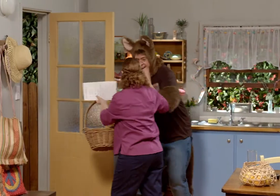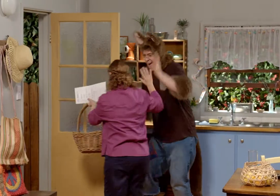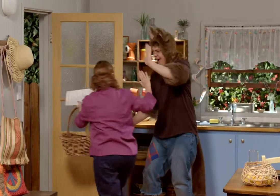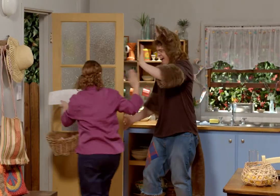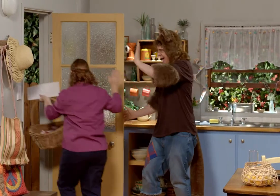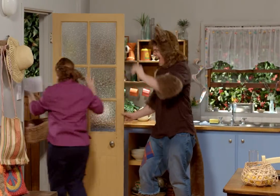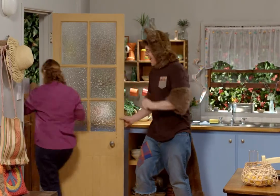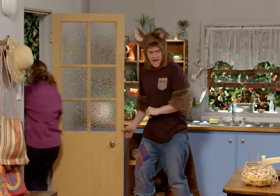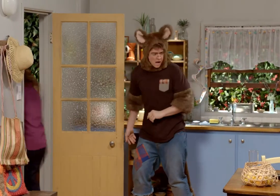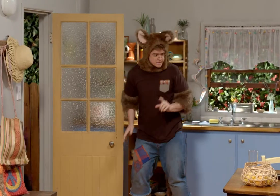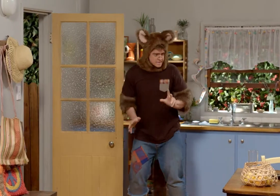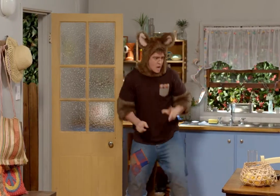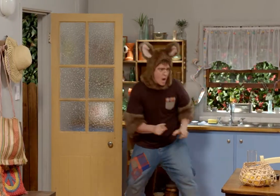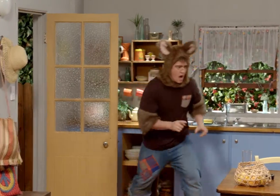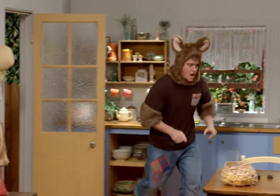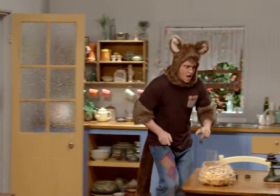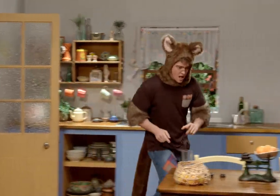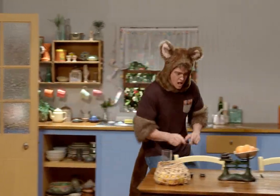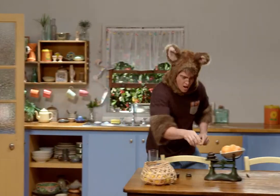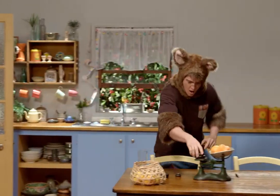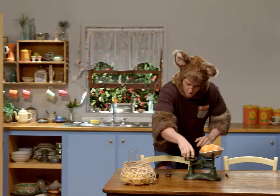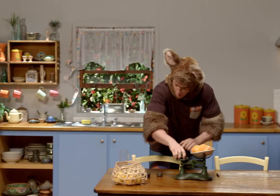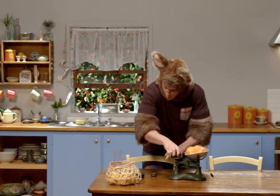Bye. - Bye. Now.